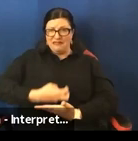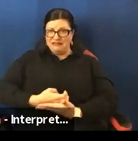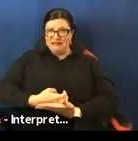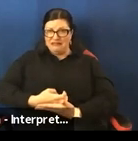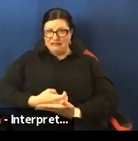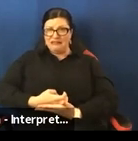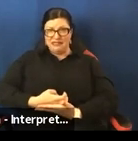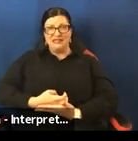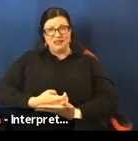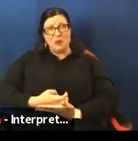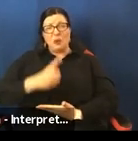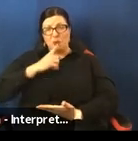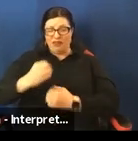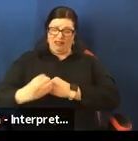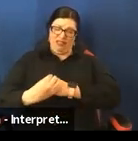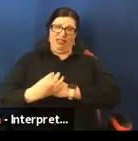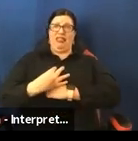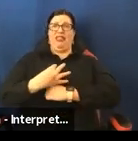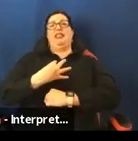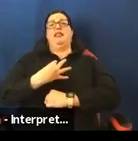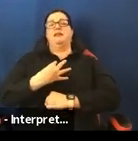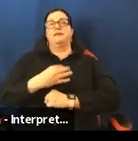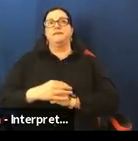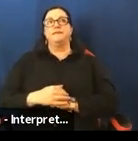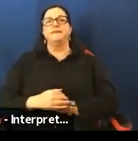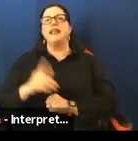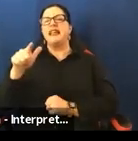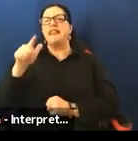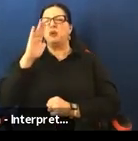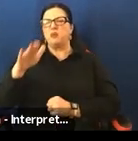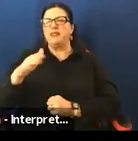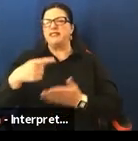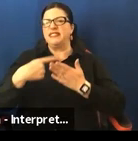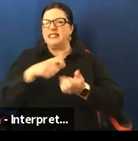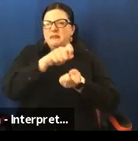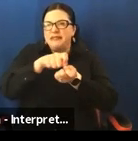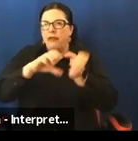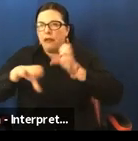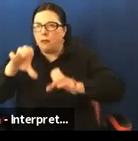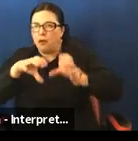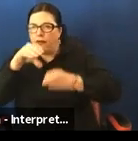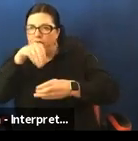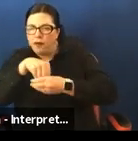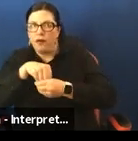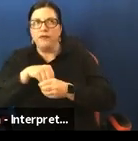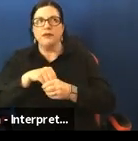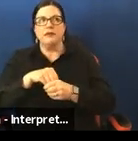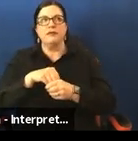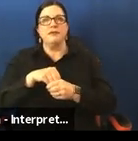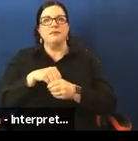Jason Williams: And so I'll talk a little bit later about chemicals and those sorts of things. But if you can imagine a baby that's being bathed in something like cortisol.